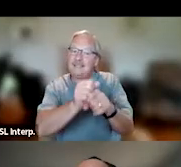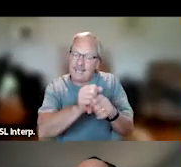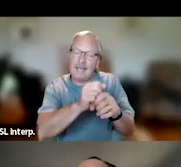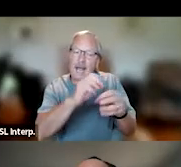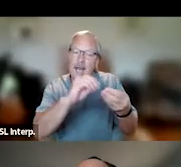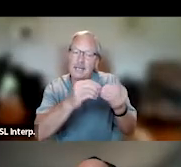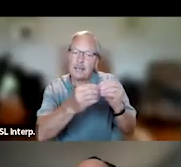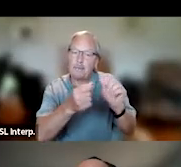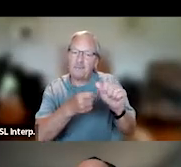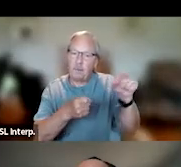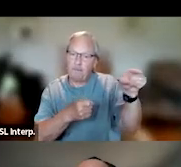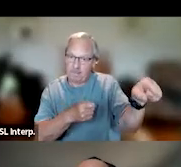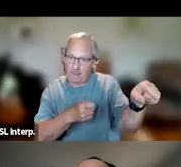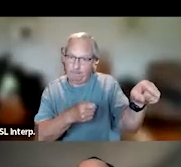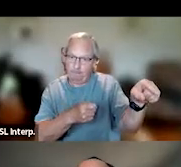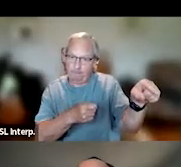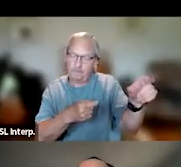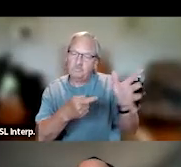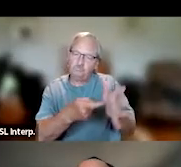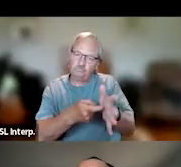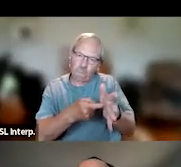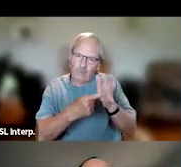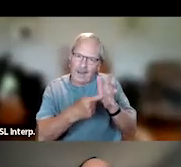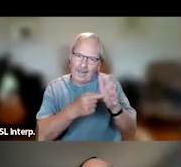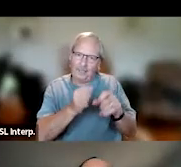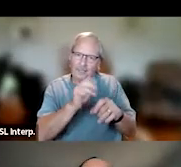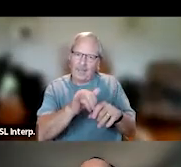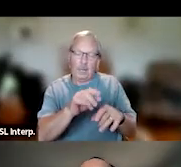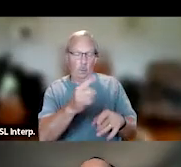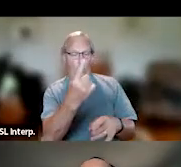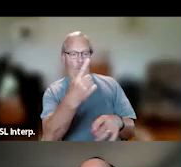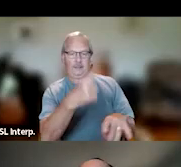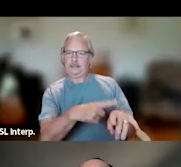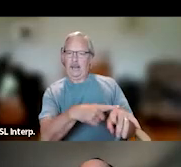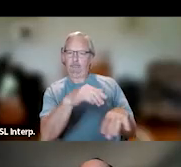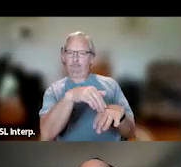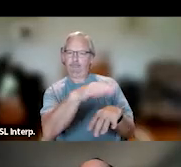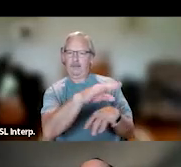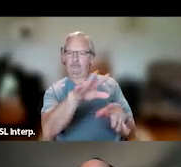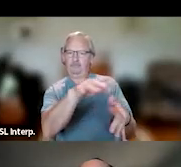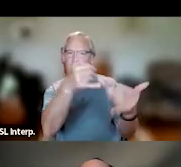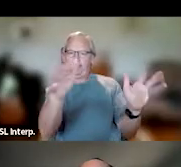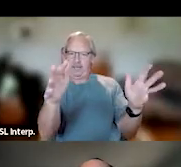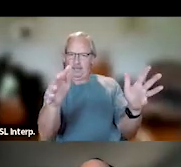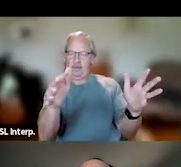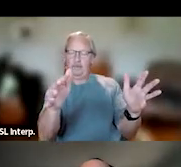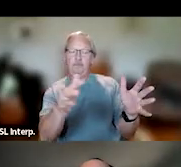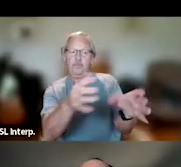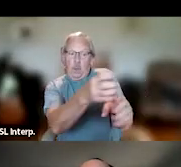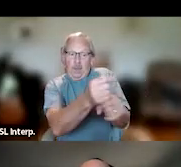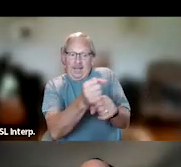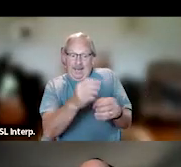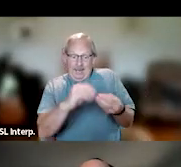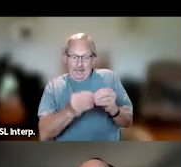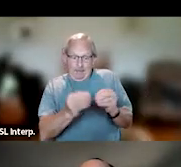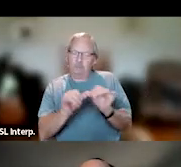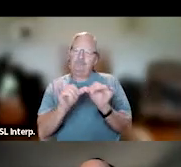So it is required. You only have to do it one time. Once you have your rep ID number, it will stick with you.